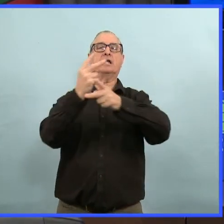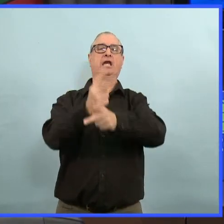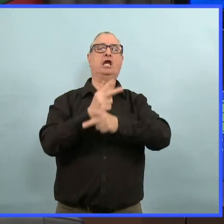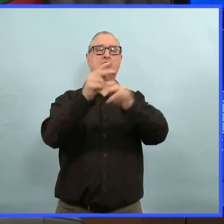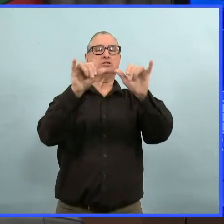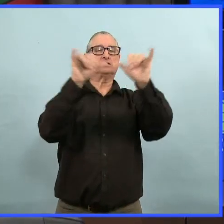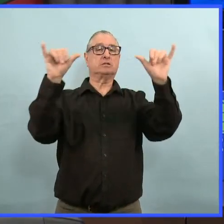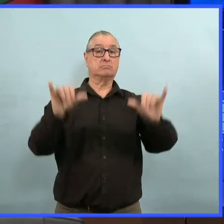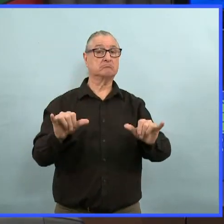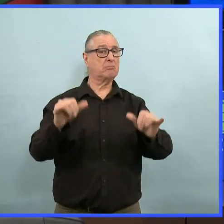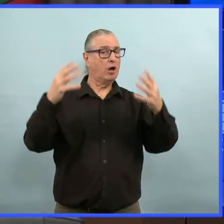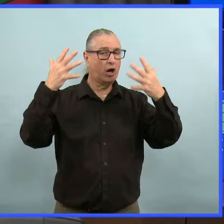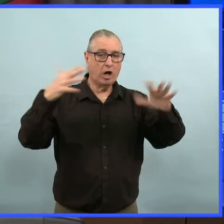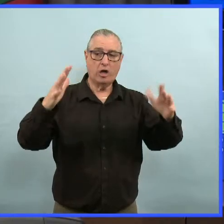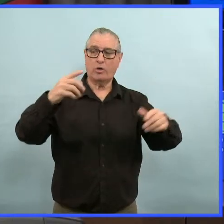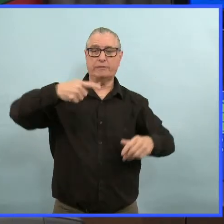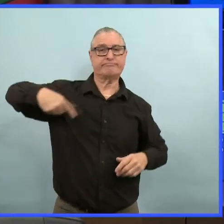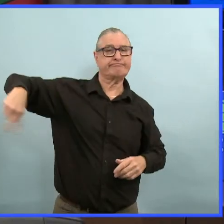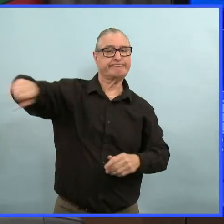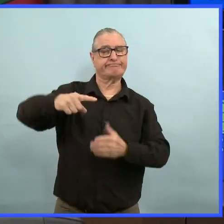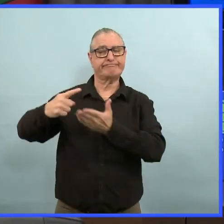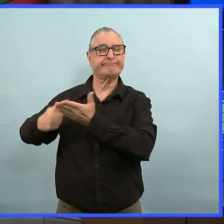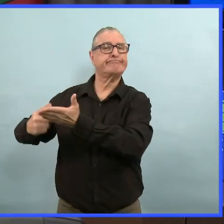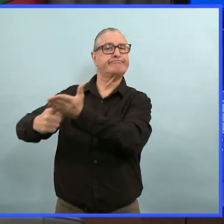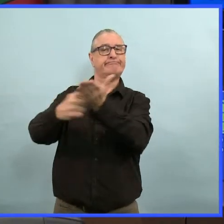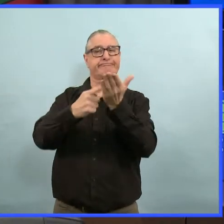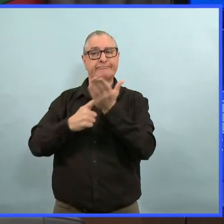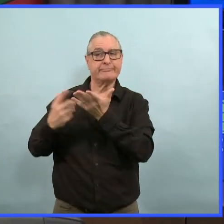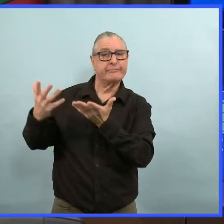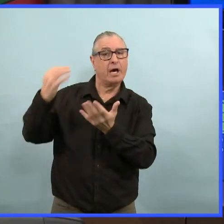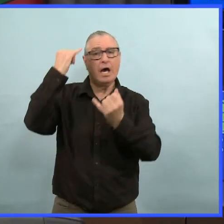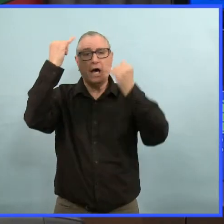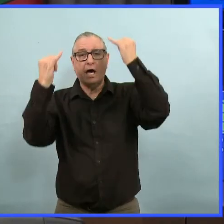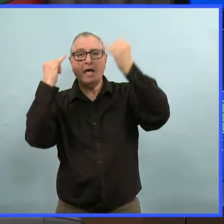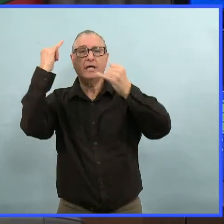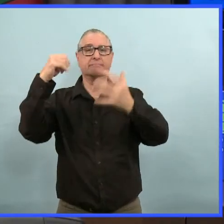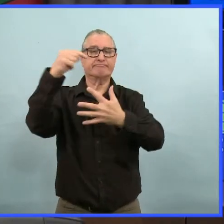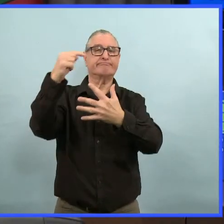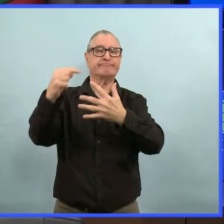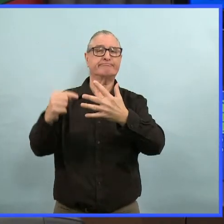um attempting to achieve through public health orders and the way in which the health care